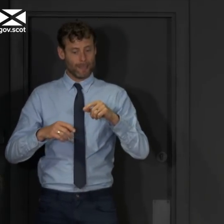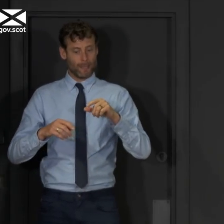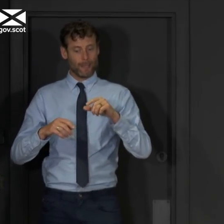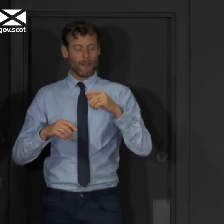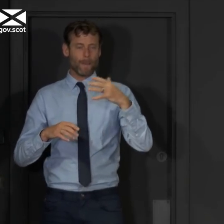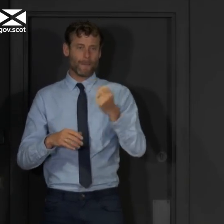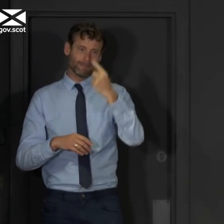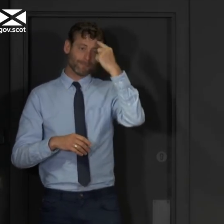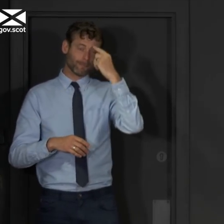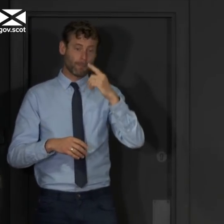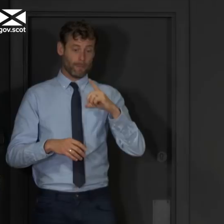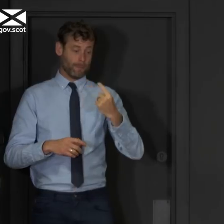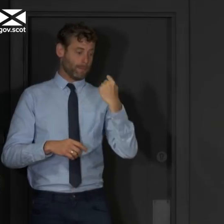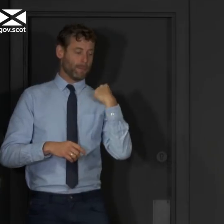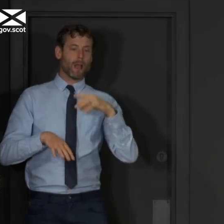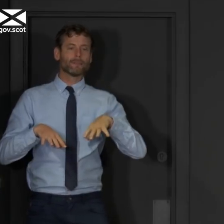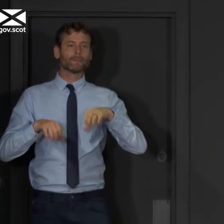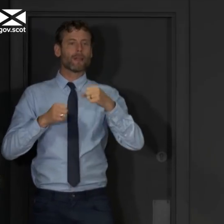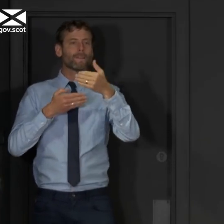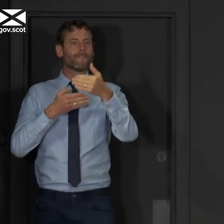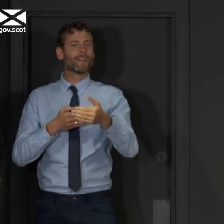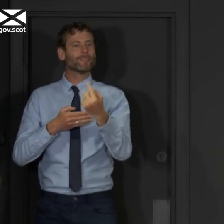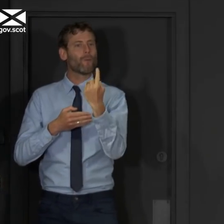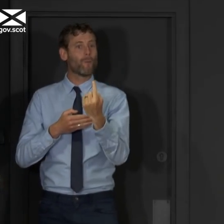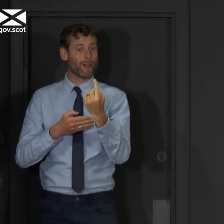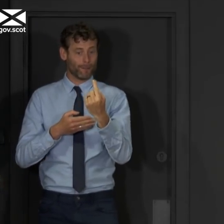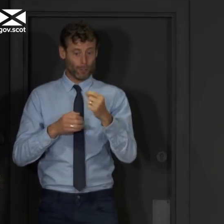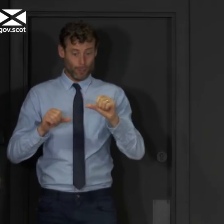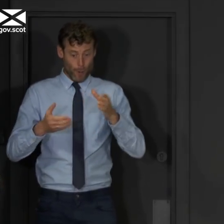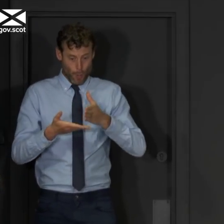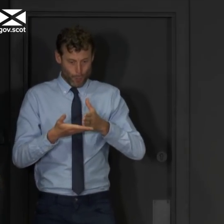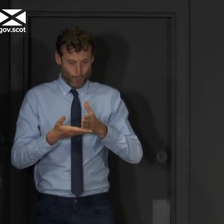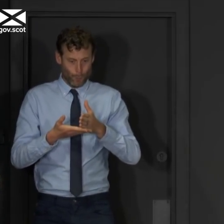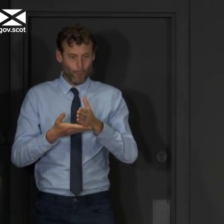we made to begin the easing out of lockdown, and we need to continue to monitor any impact